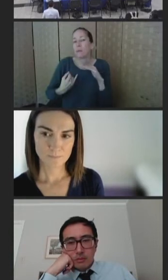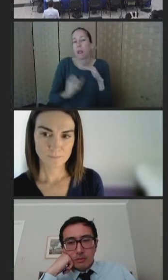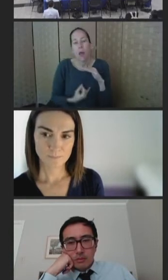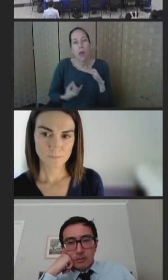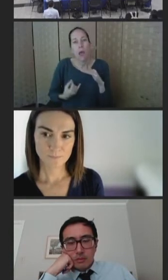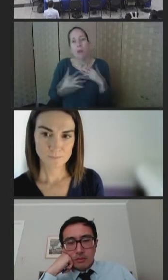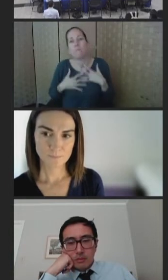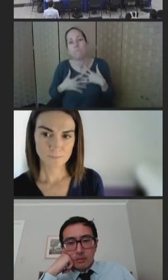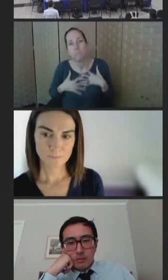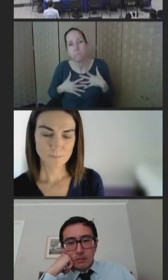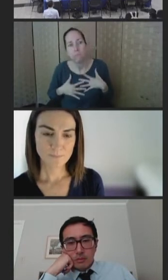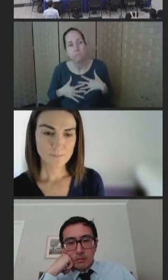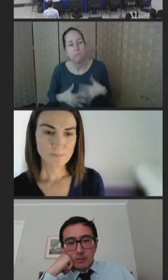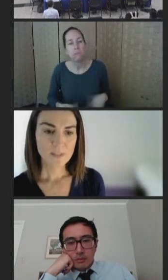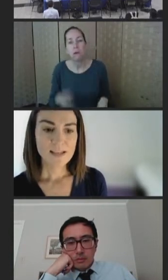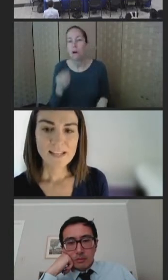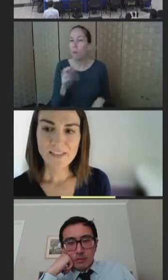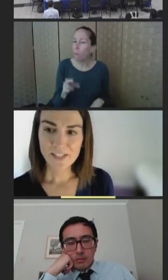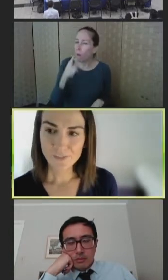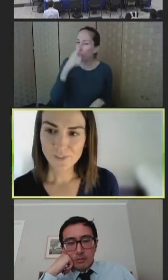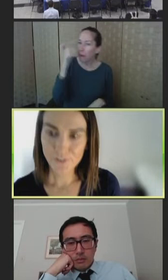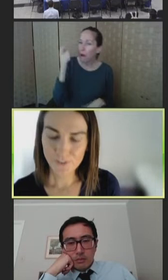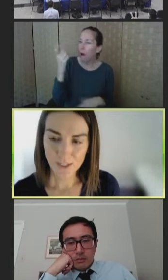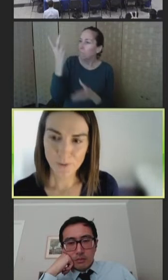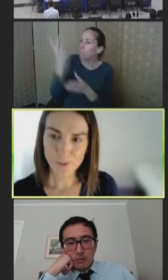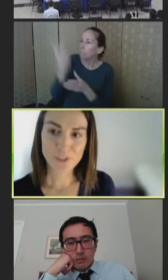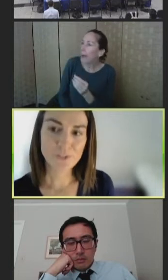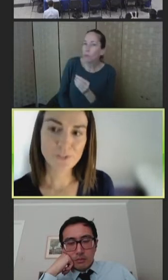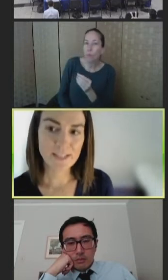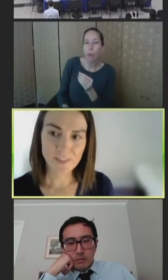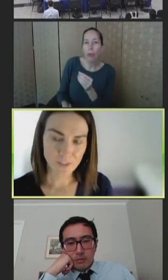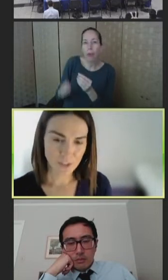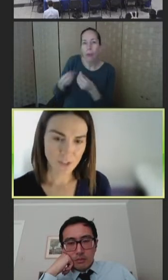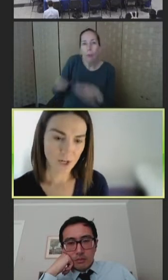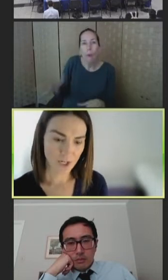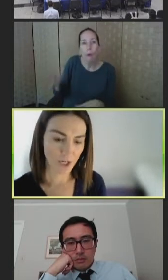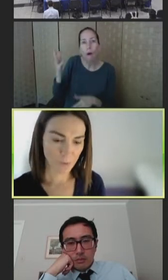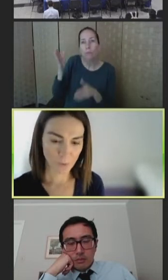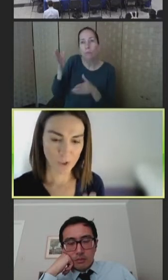Emily Smith-Greenaway: Yeah, thanks for that question. You're right that the -- are worth